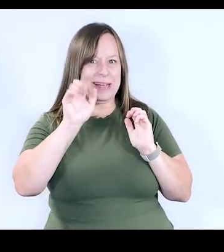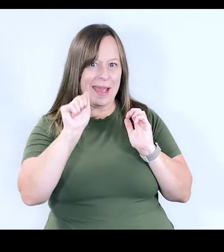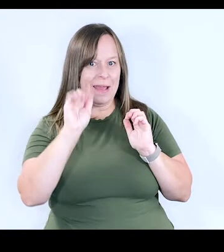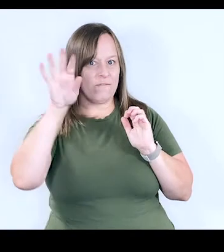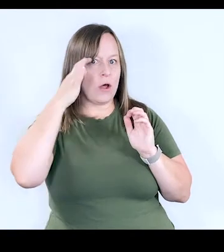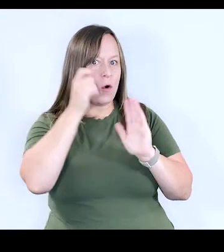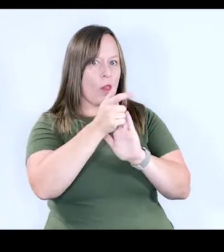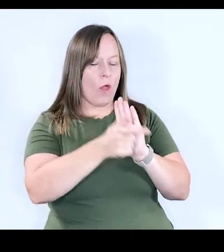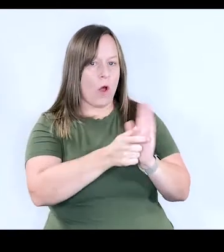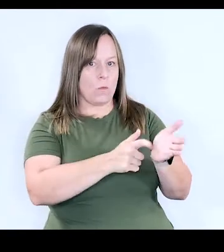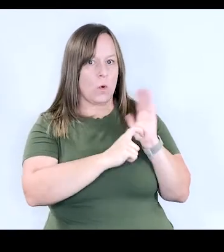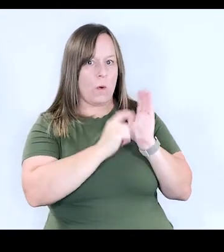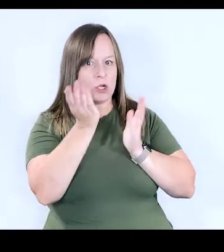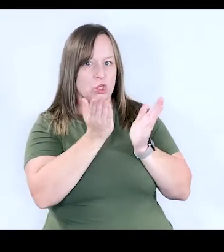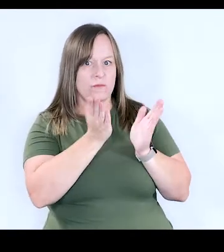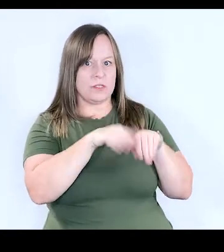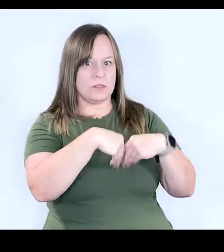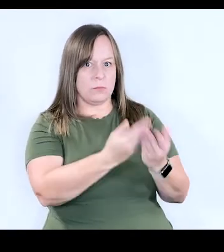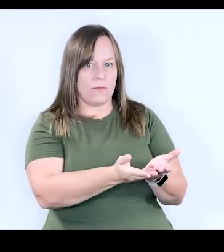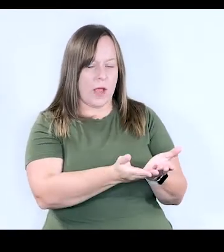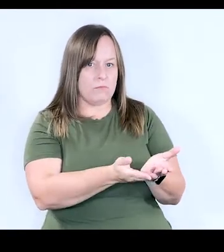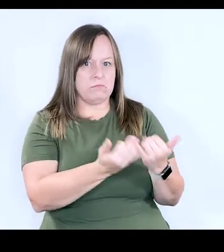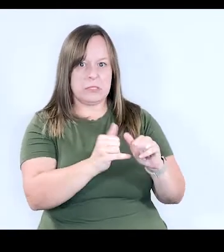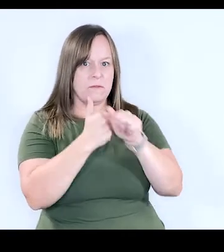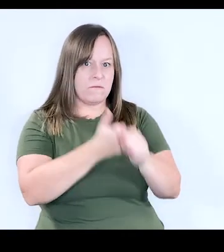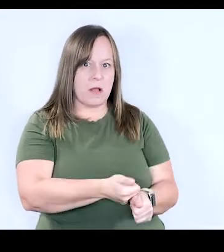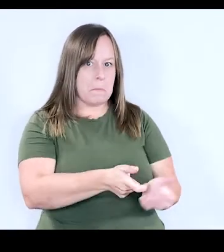that requires these services for students with disabilities.